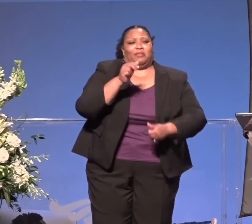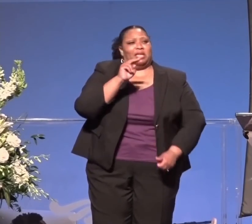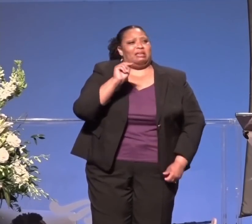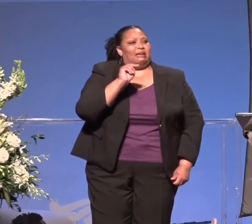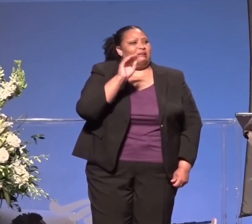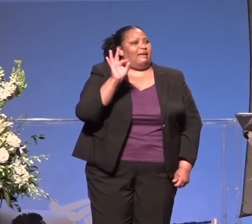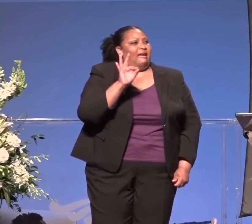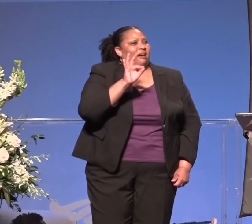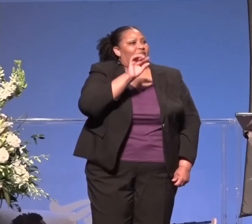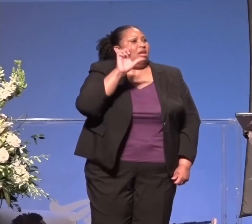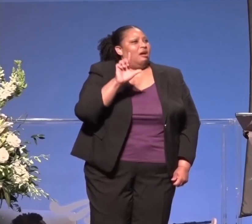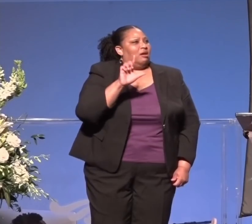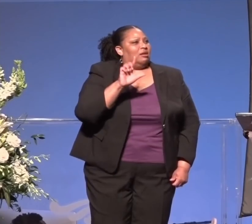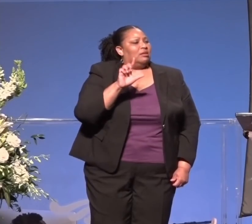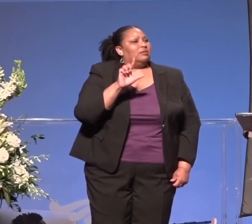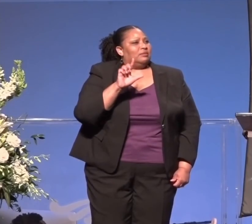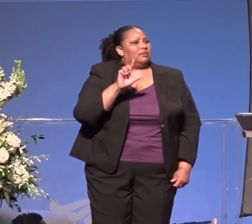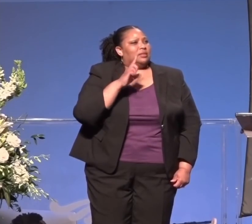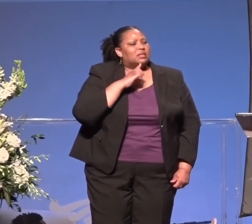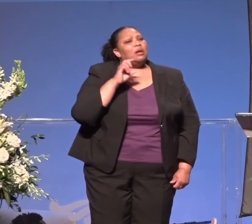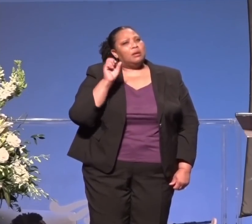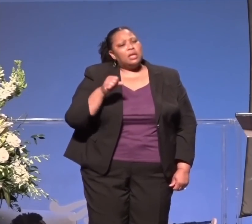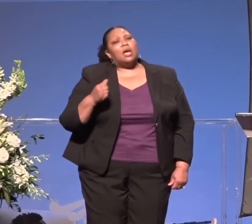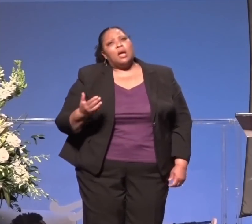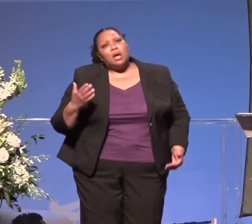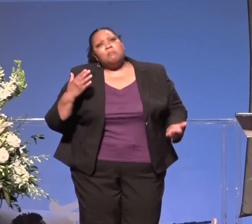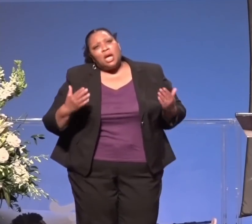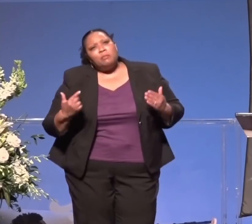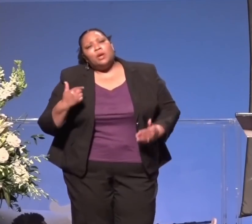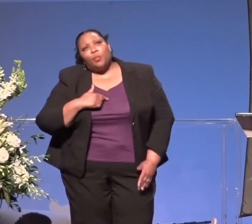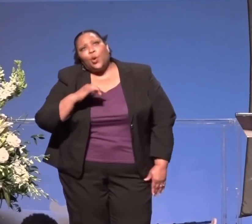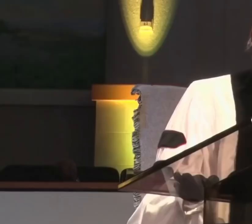OH, IT’S NICE TO SEE SOME PEOPLE CHANGE THEIR MIND.